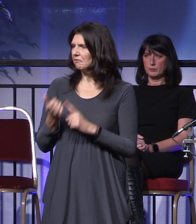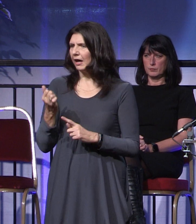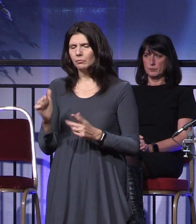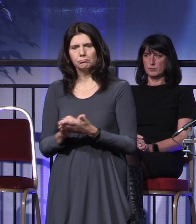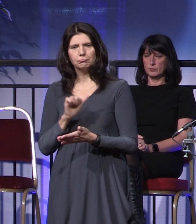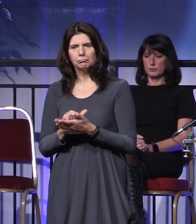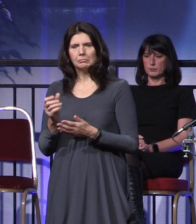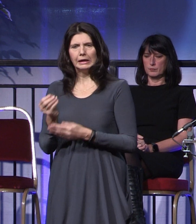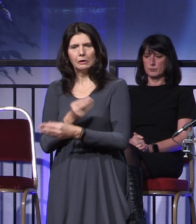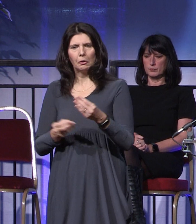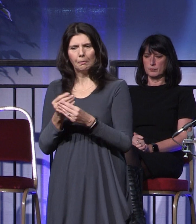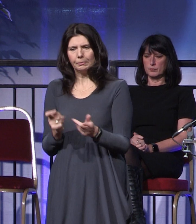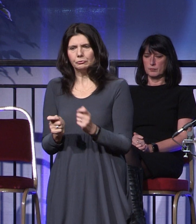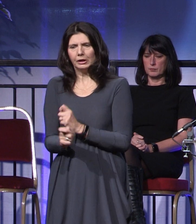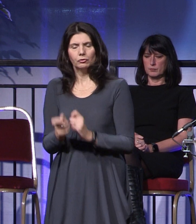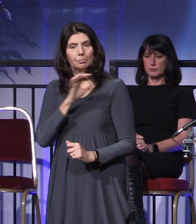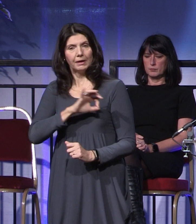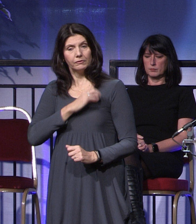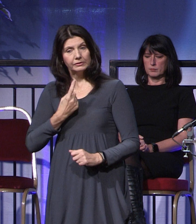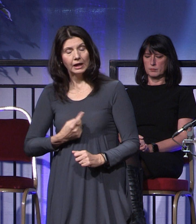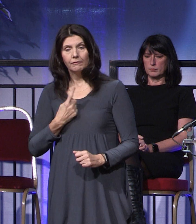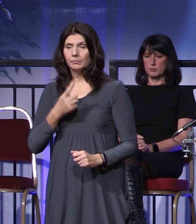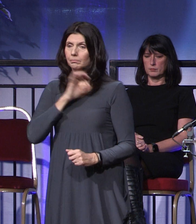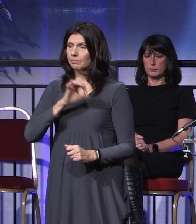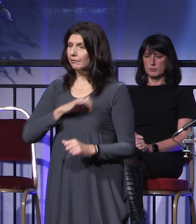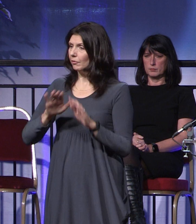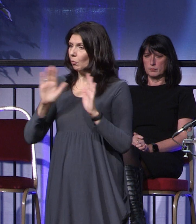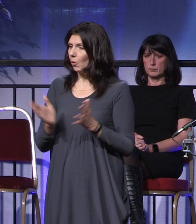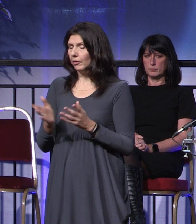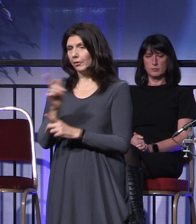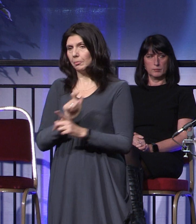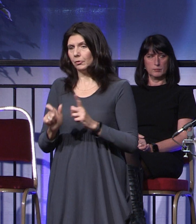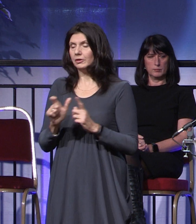social benefit to yourself but also to the communities of which you become